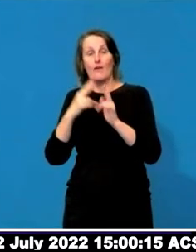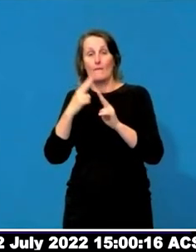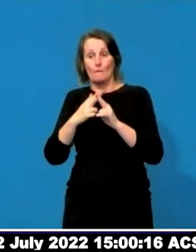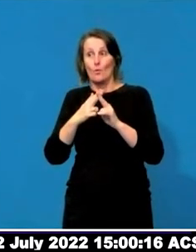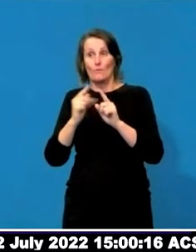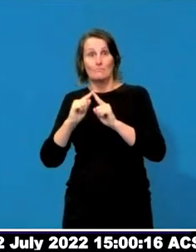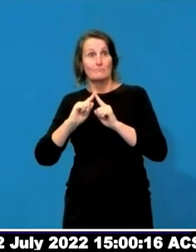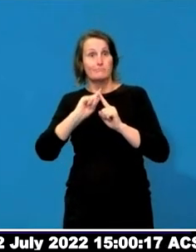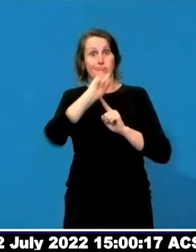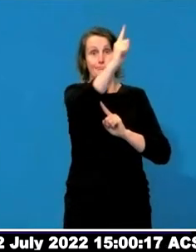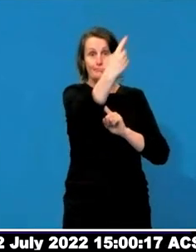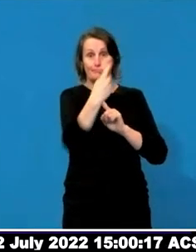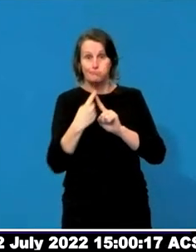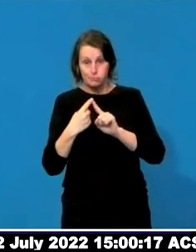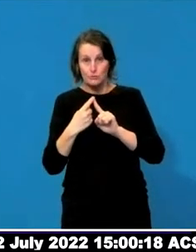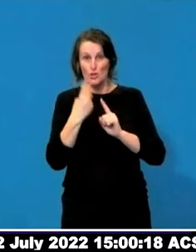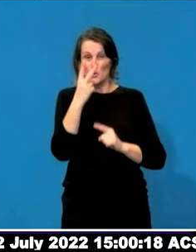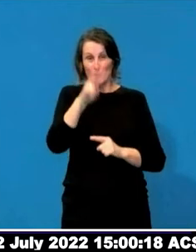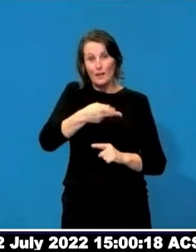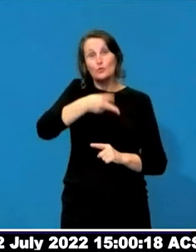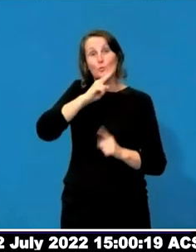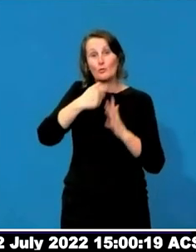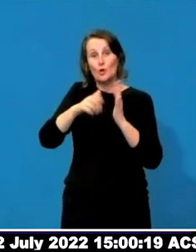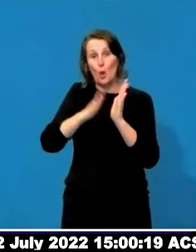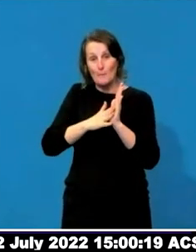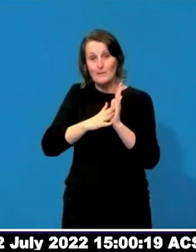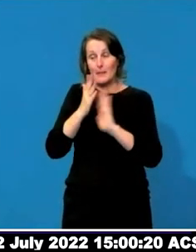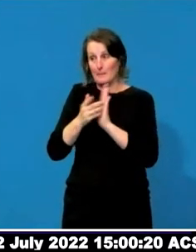which equates to around $1,760 after we return.